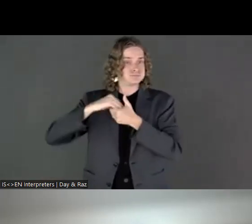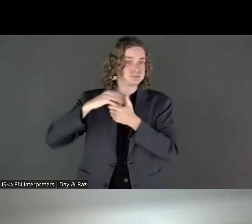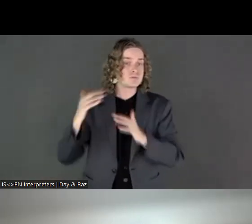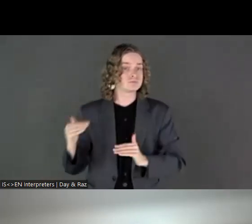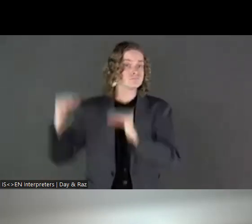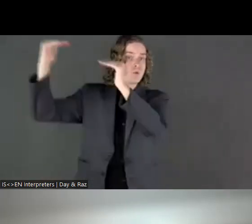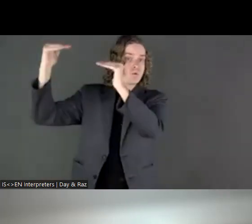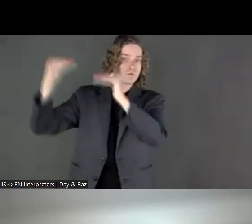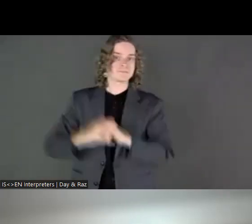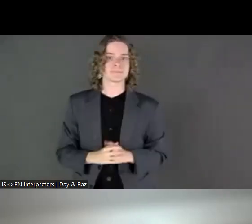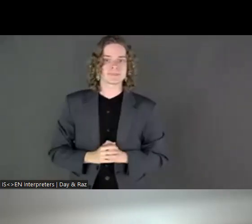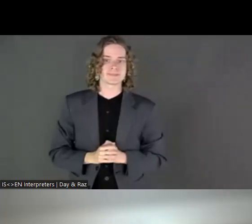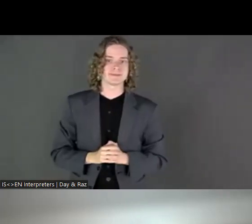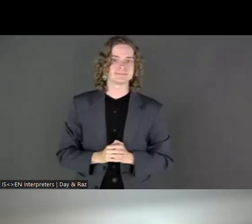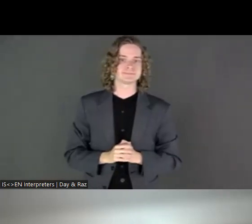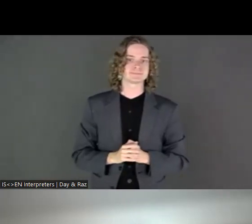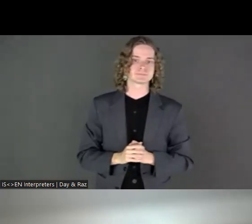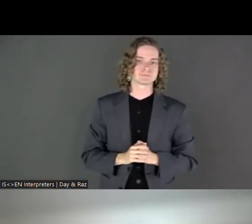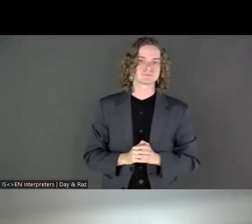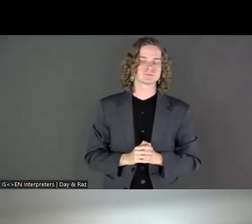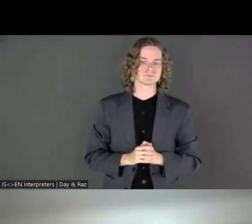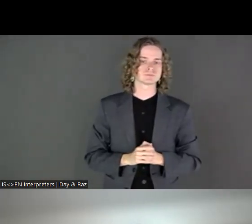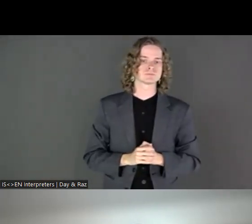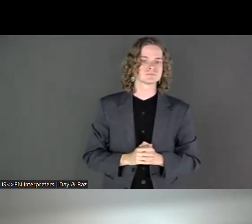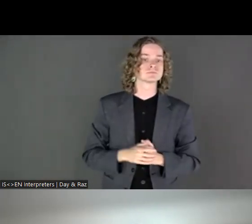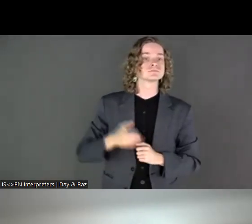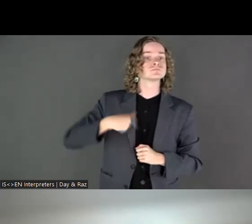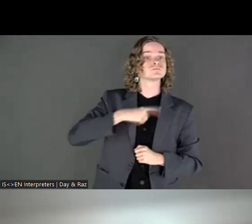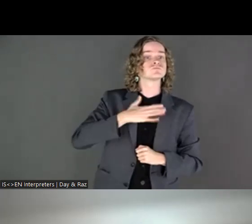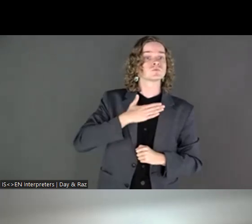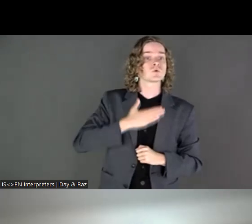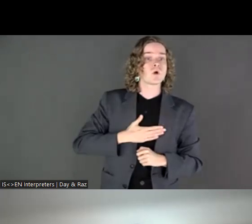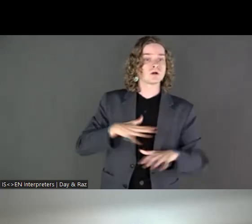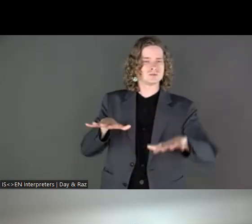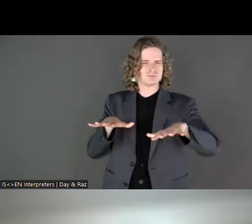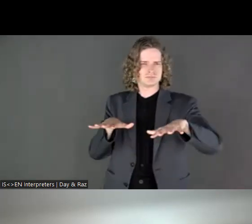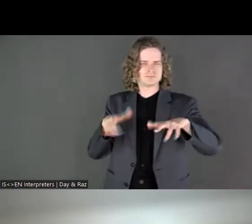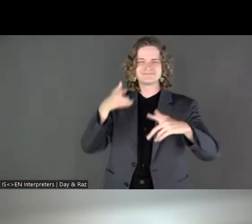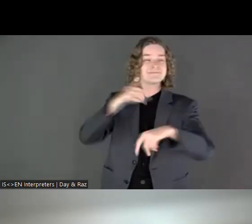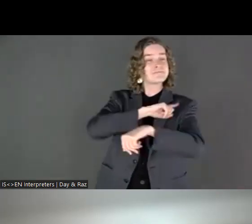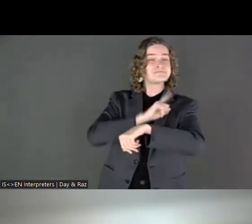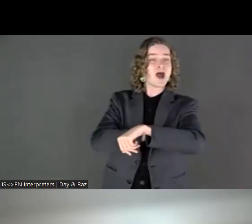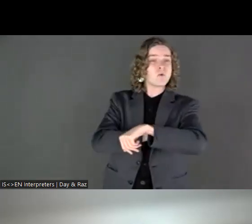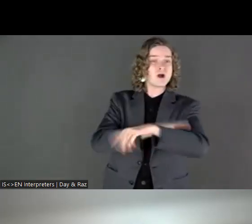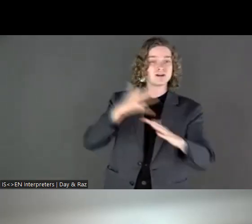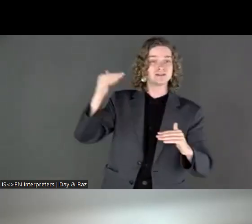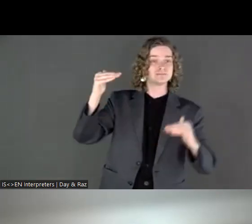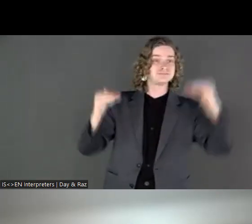of trying to shift the power of the coordination of mechanical coordination of human mechanism to